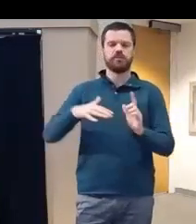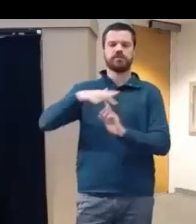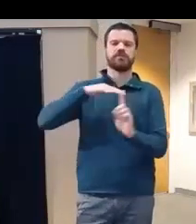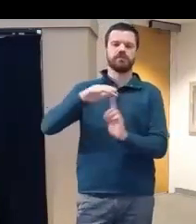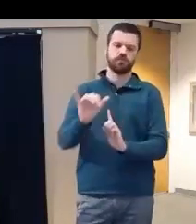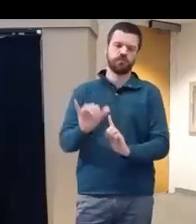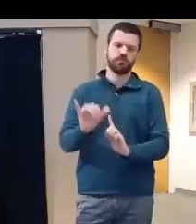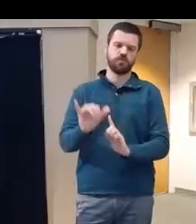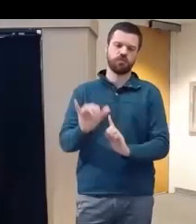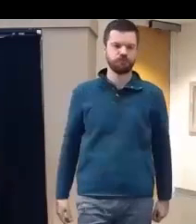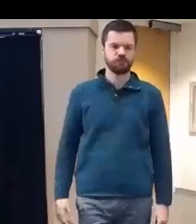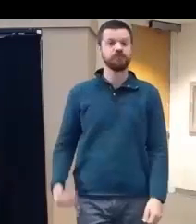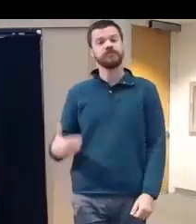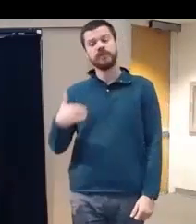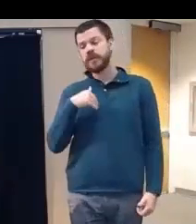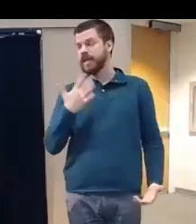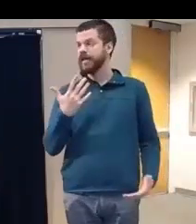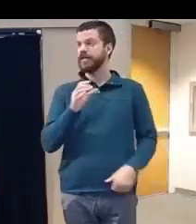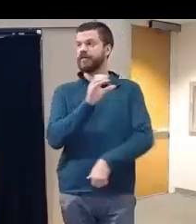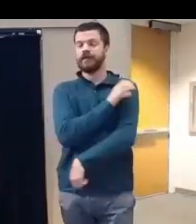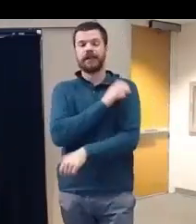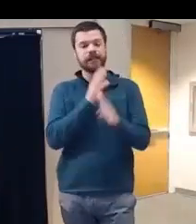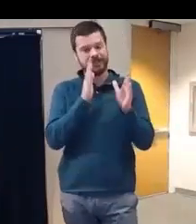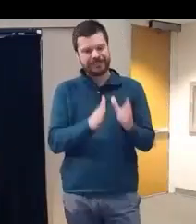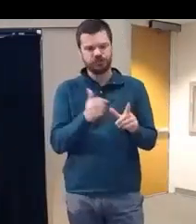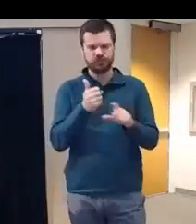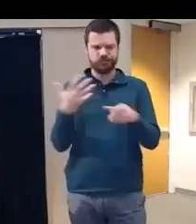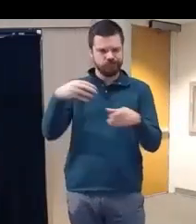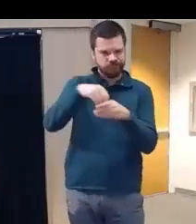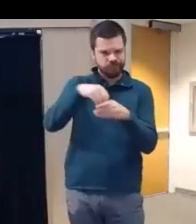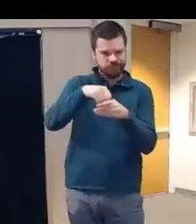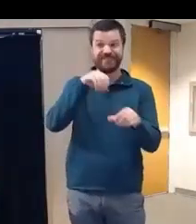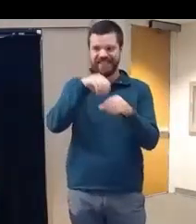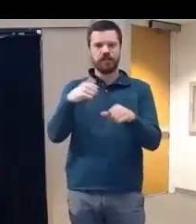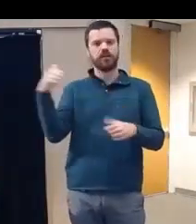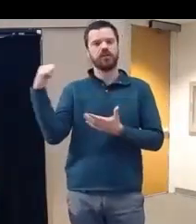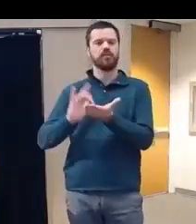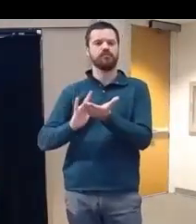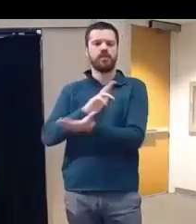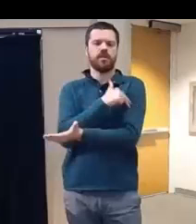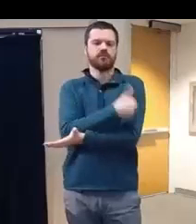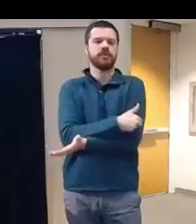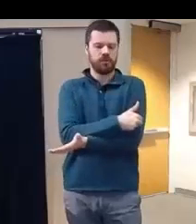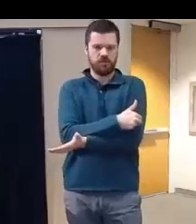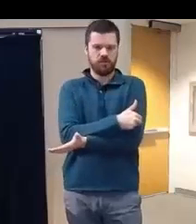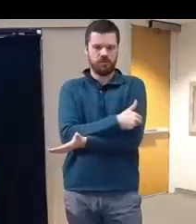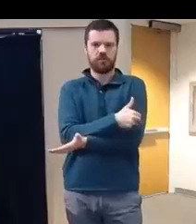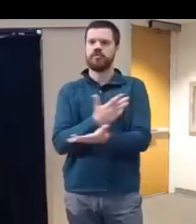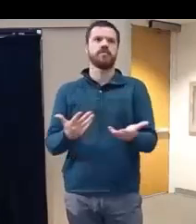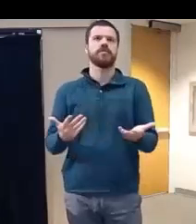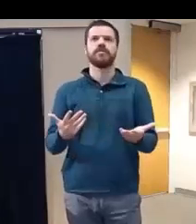so we've got clinicians embedded in the medical hospital you know surgery